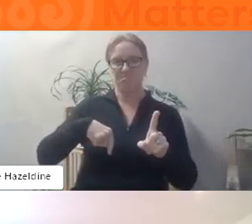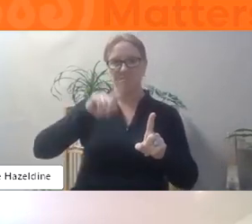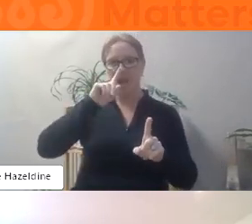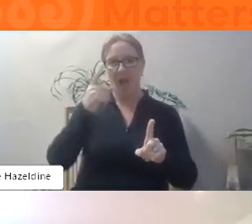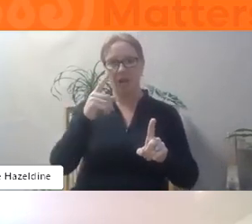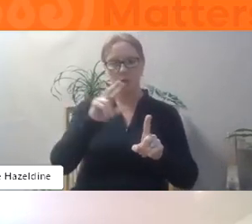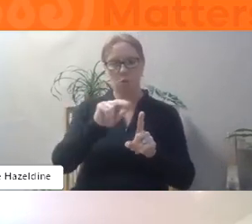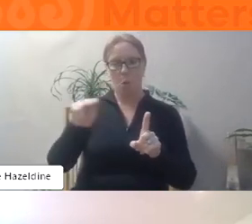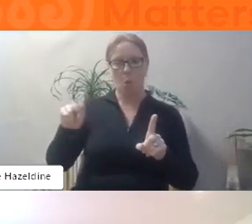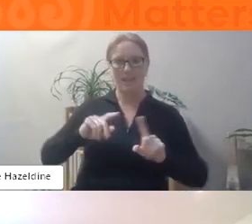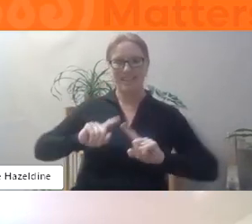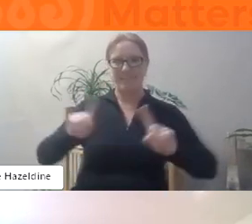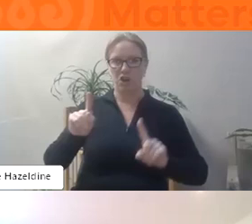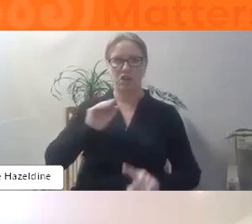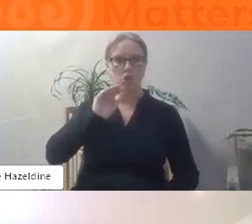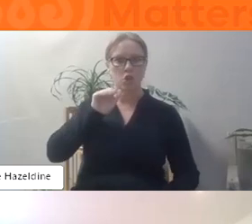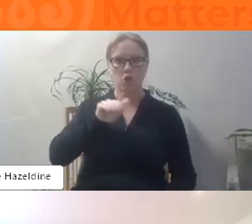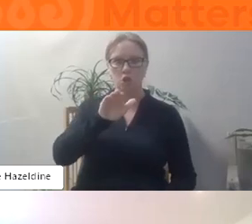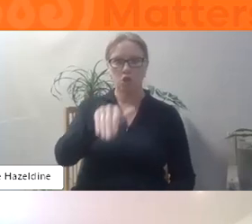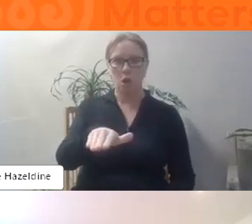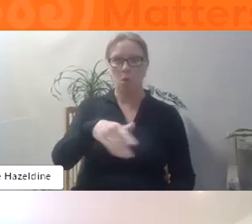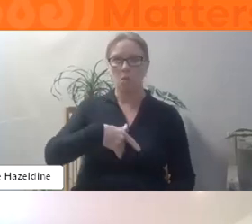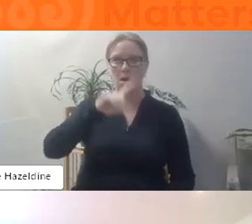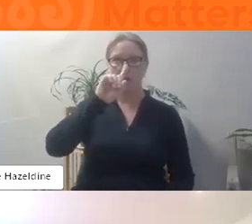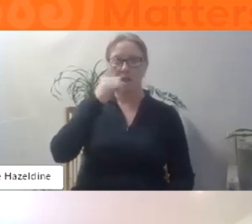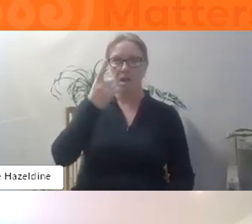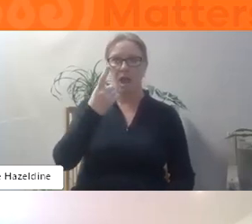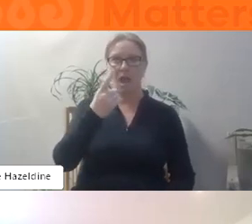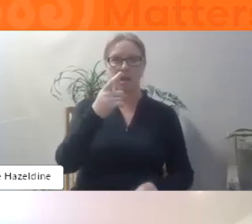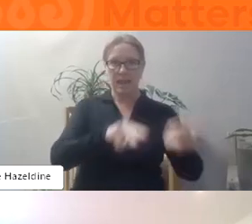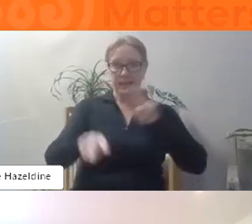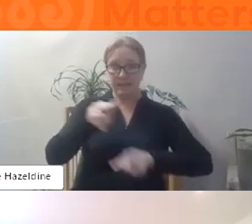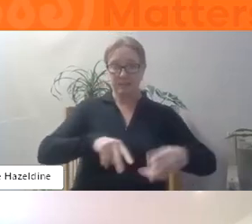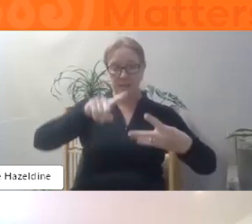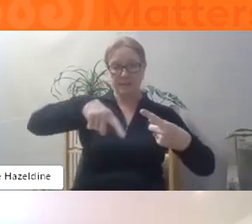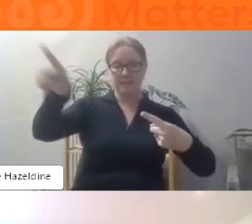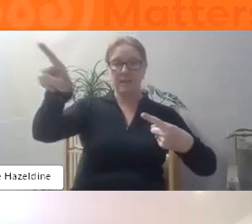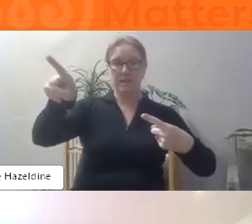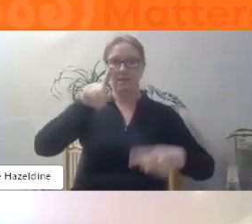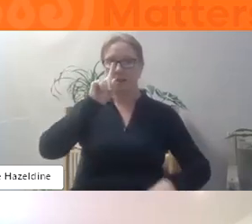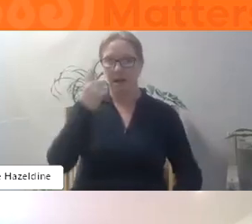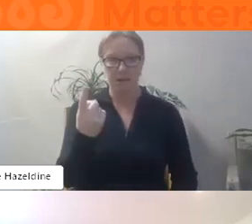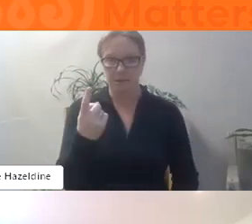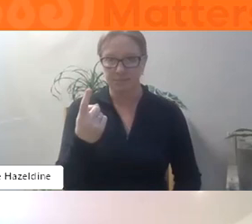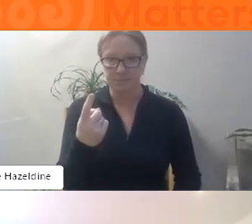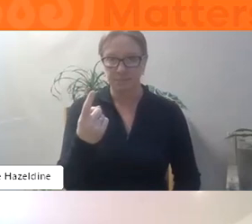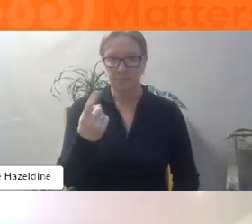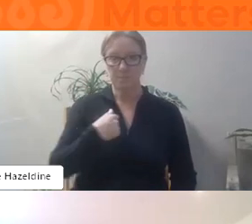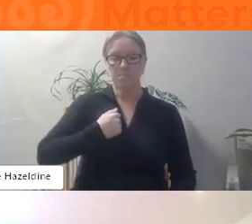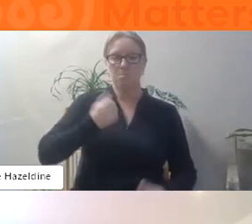in different tones of voice, I could not fulfil the assessment requirements. One of the things that I have struggled with, and